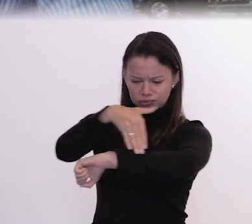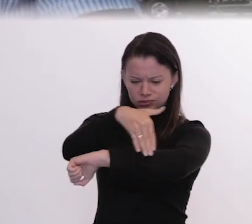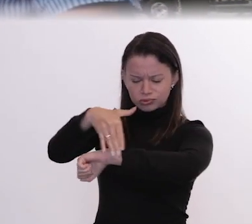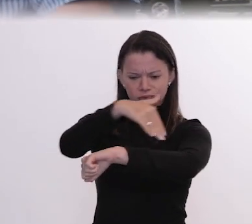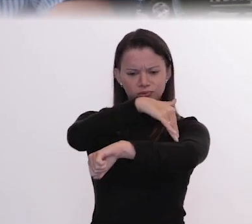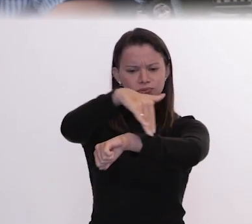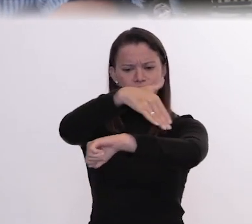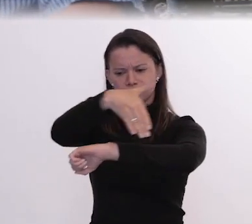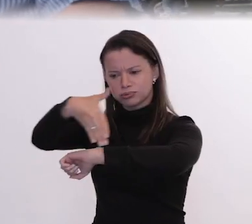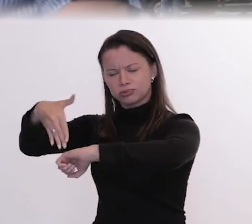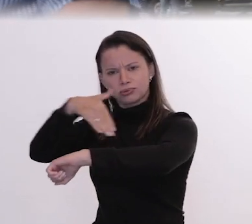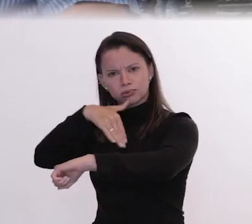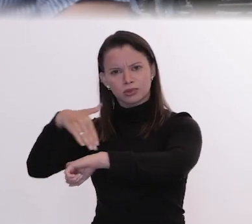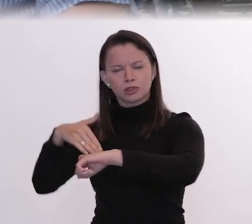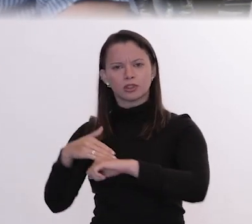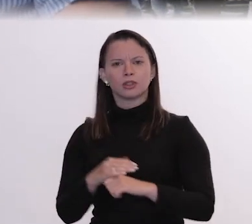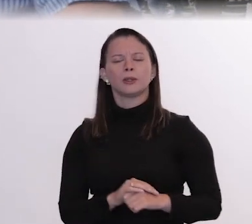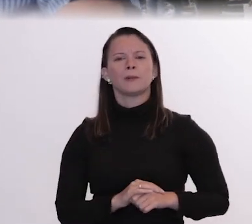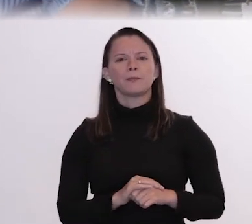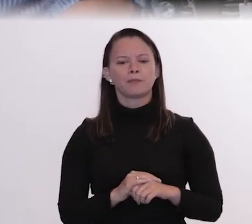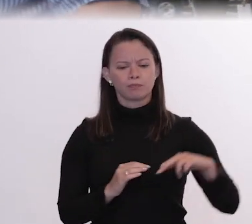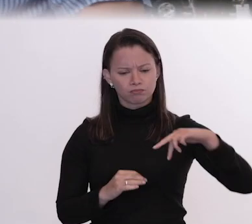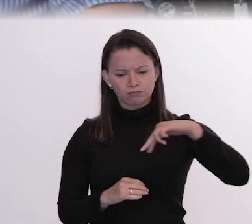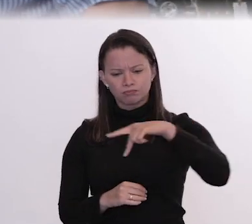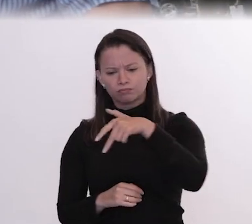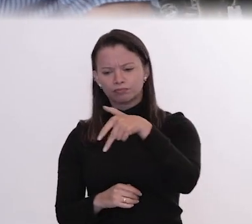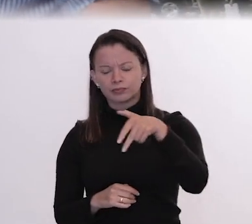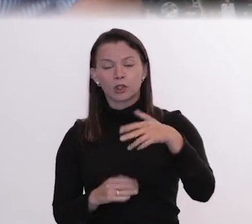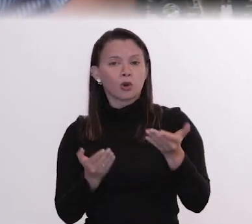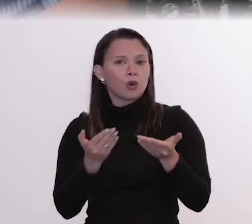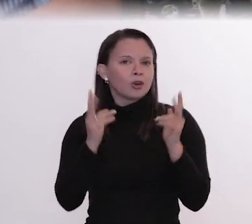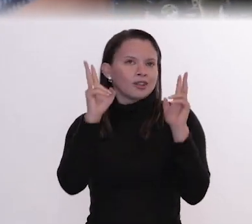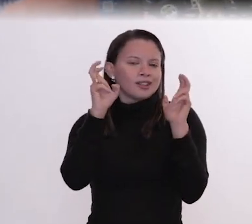And the topic of the streets is more present than ever today